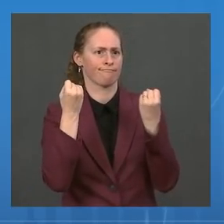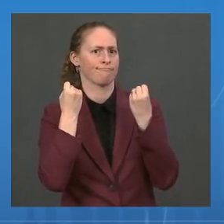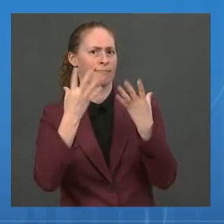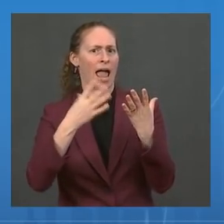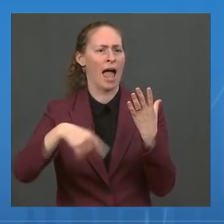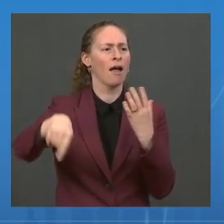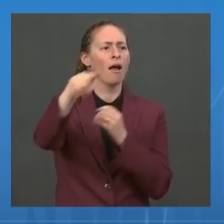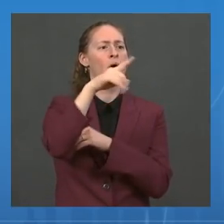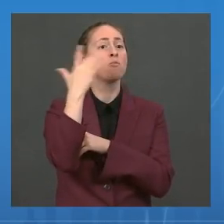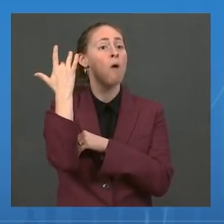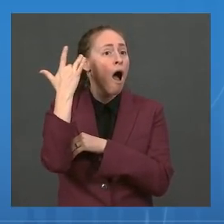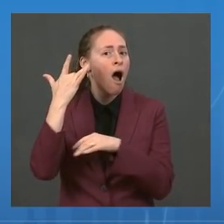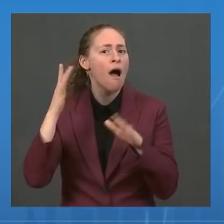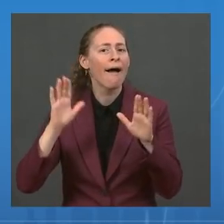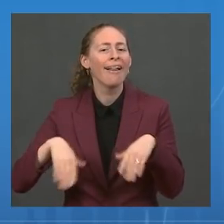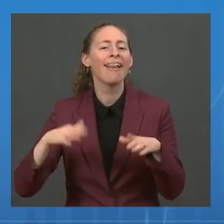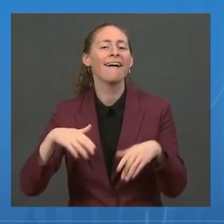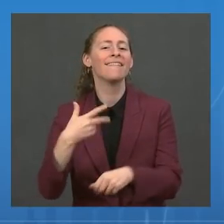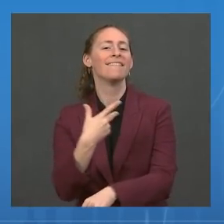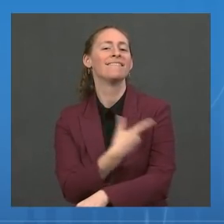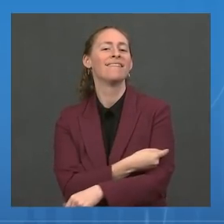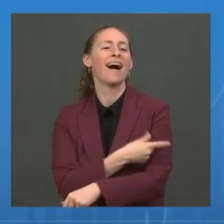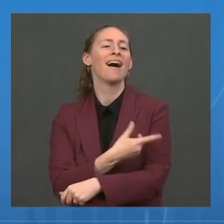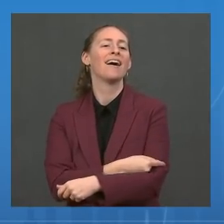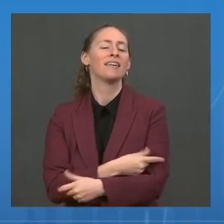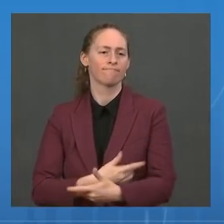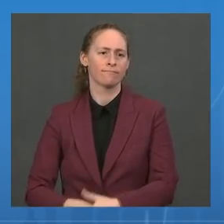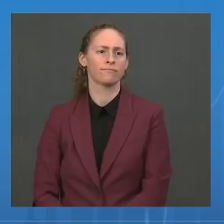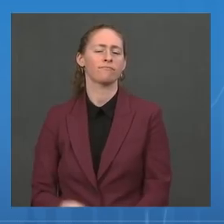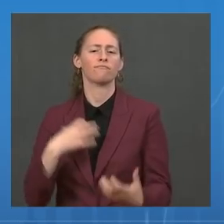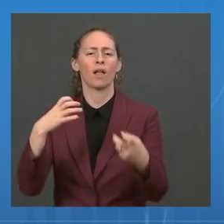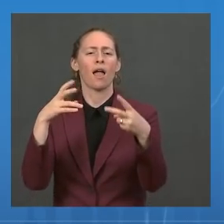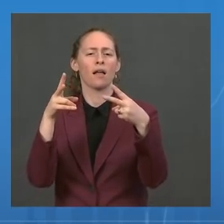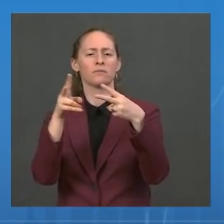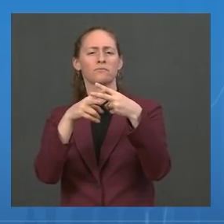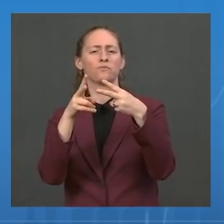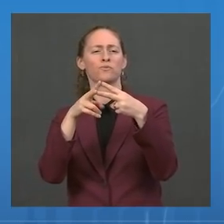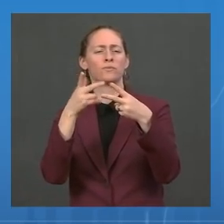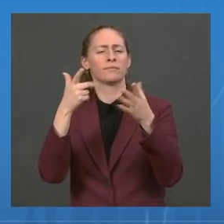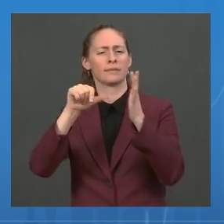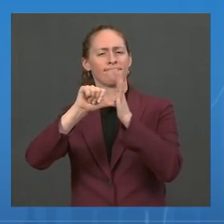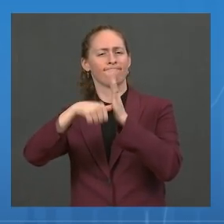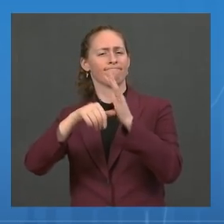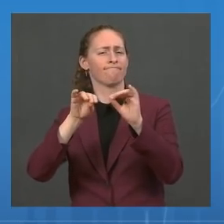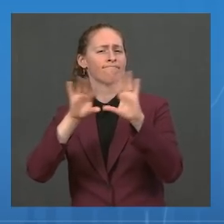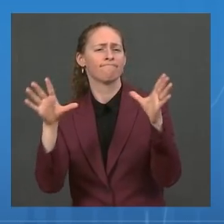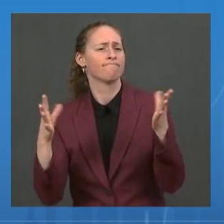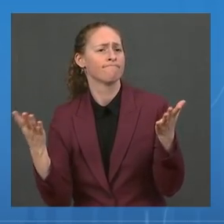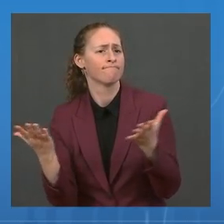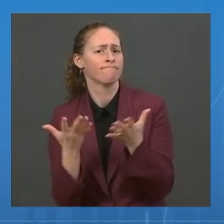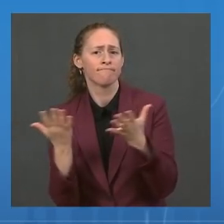These data make two points abundantly clear. First, COVID-19 vaccines are highly effective